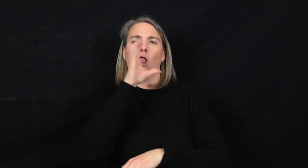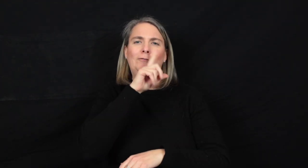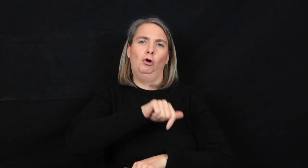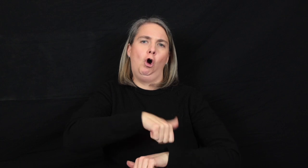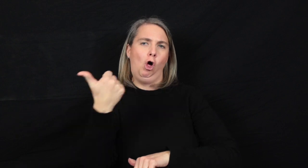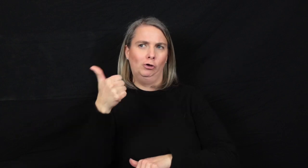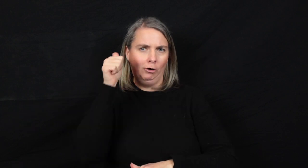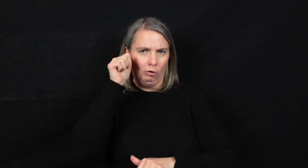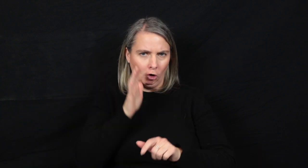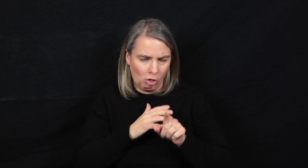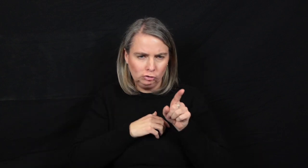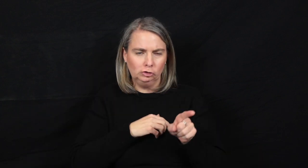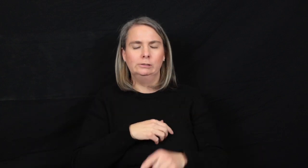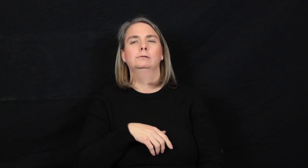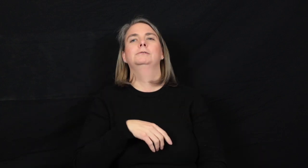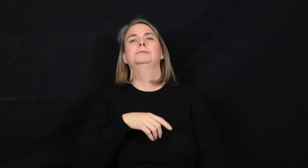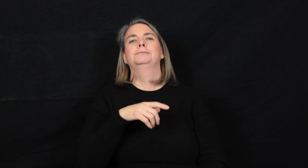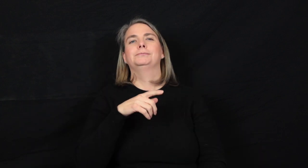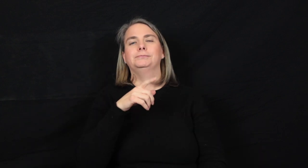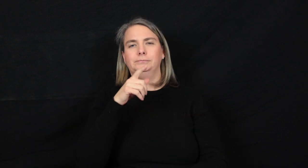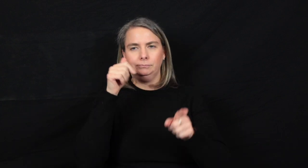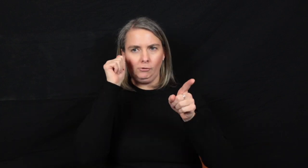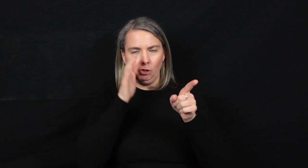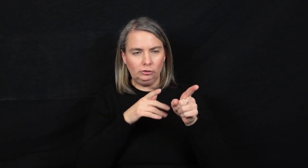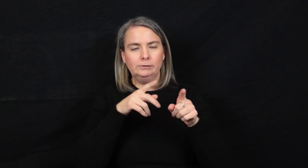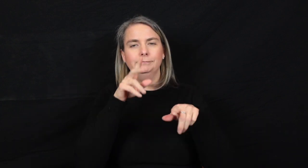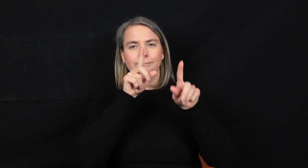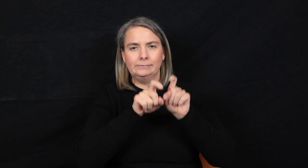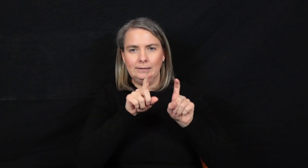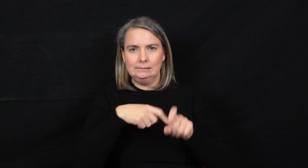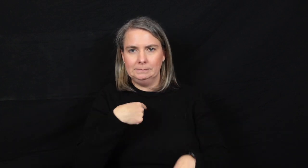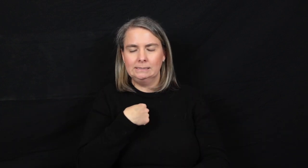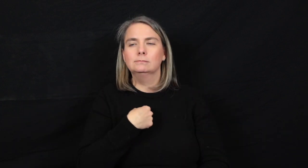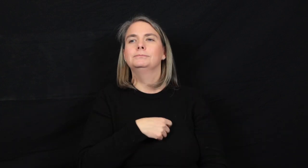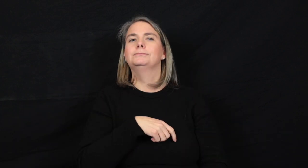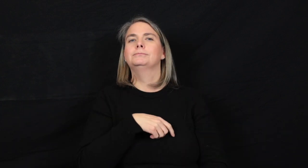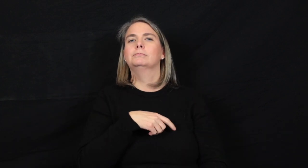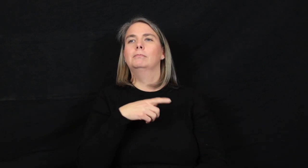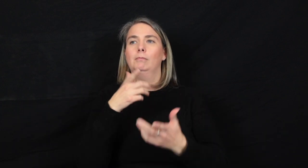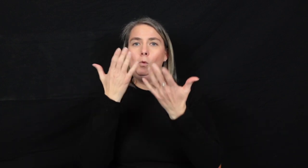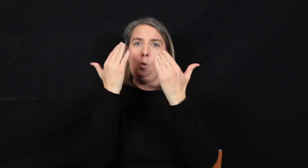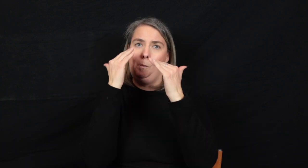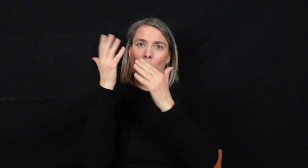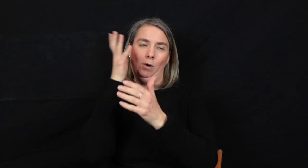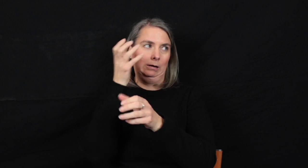My mom decided to look for another audiologist. The audiologist tested me. My mom hoped to get